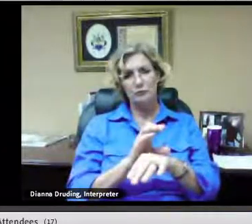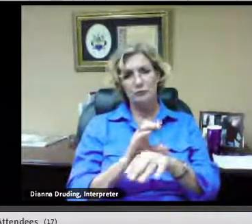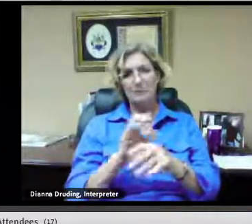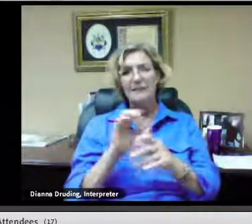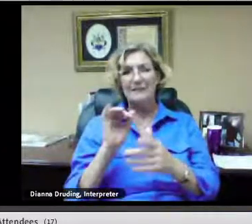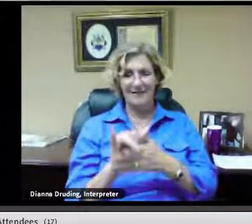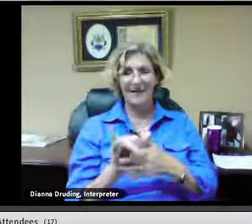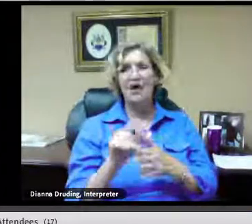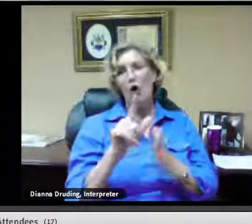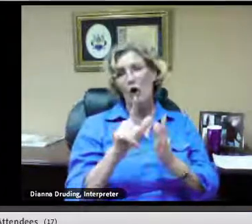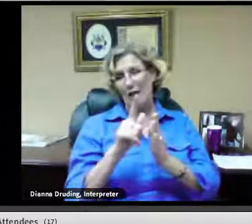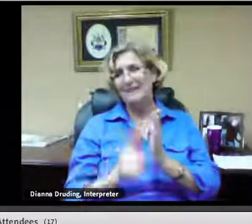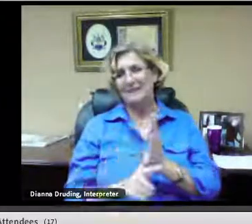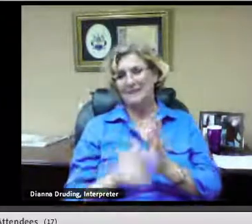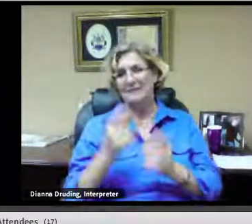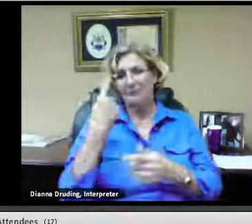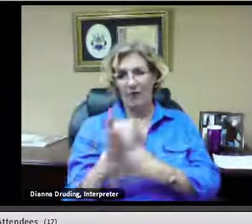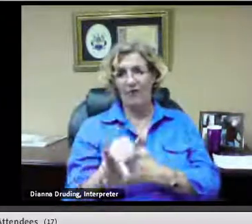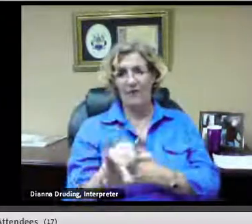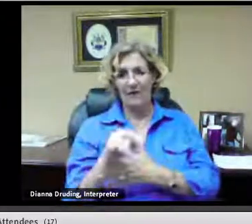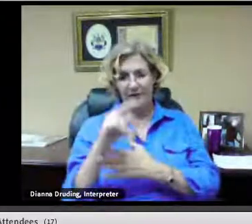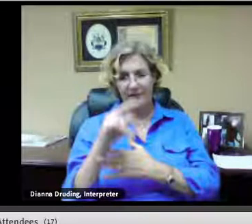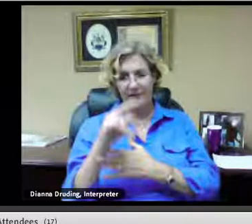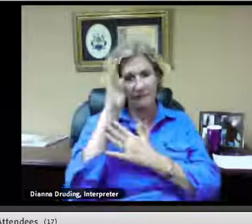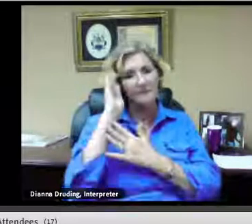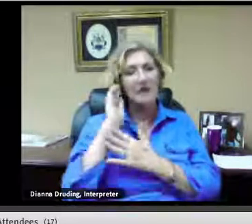when you go to this web-content accessibility guidelines,